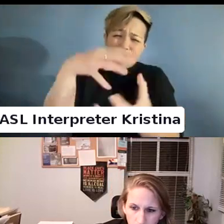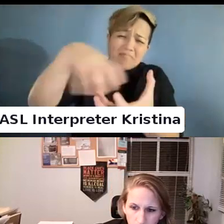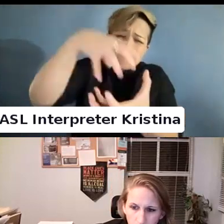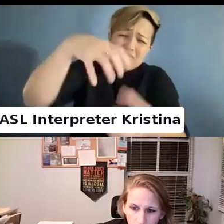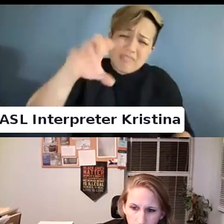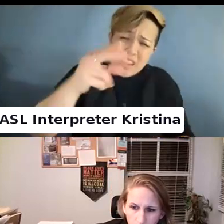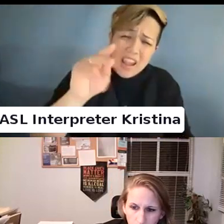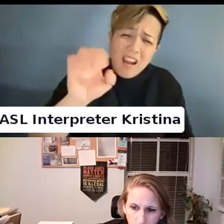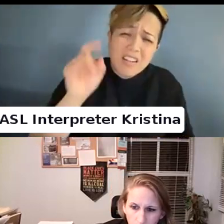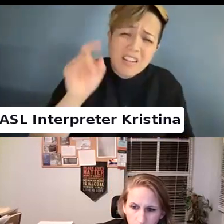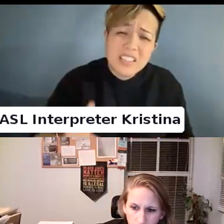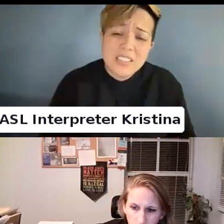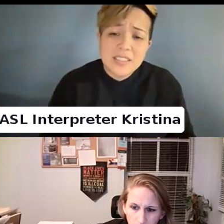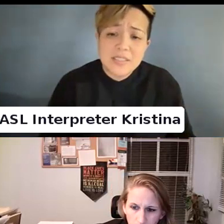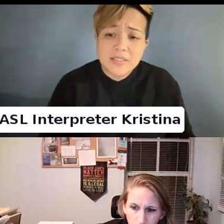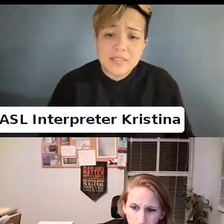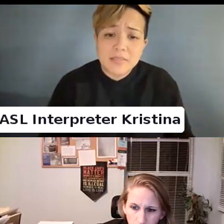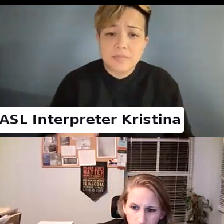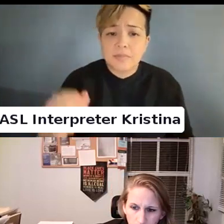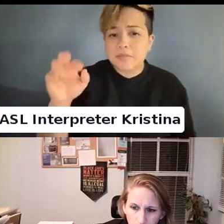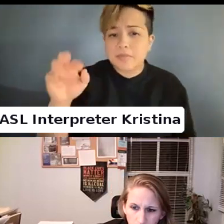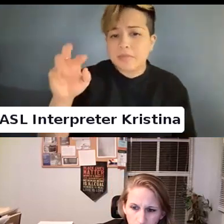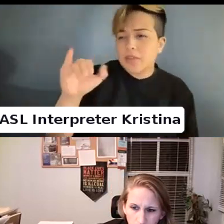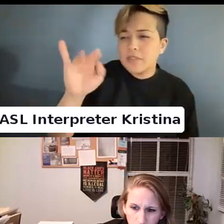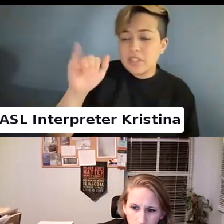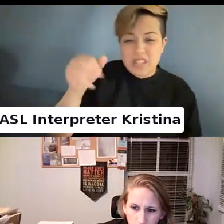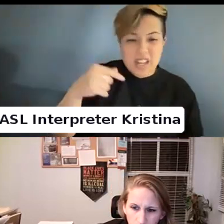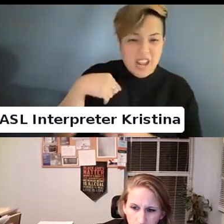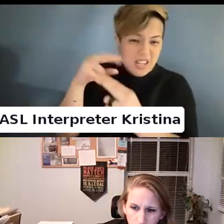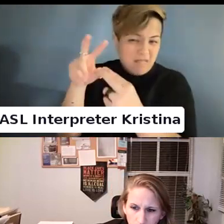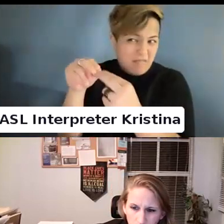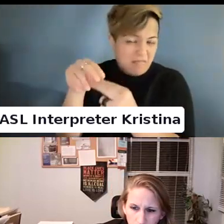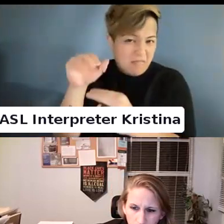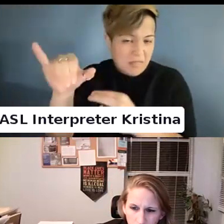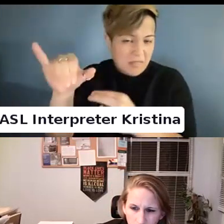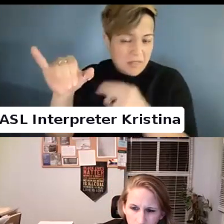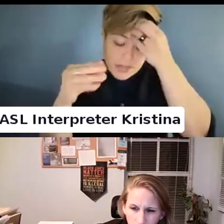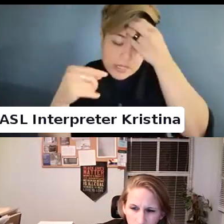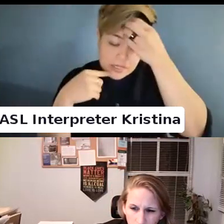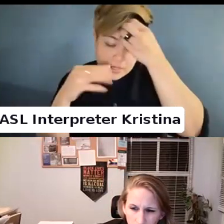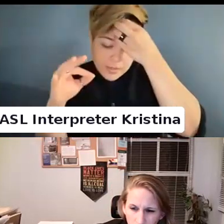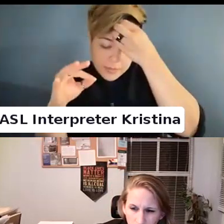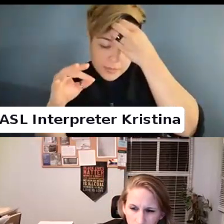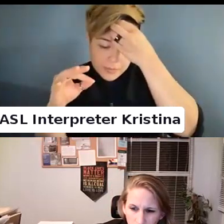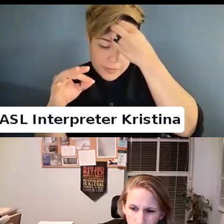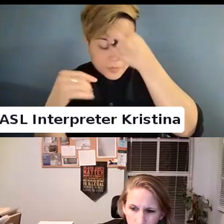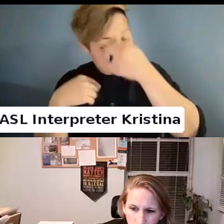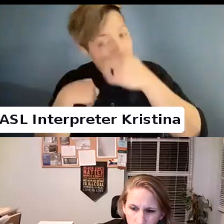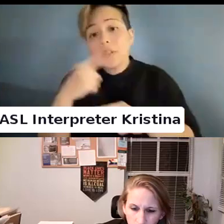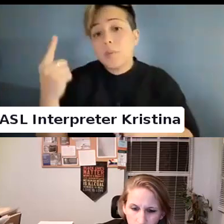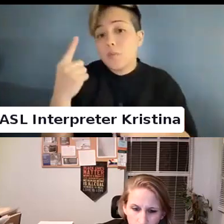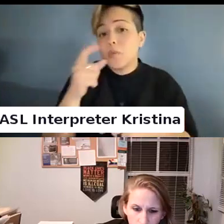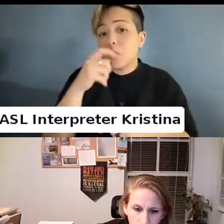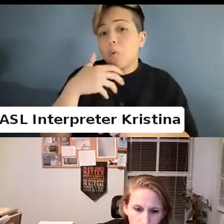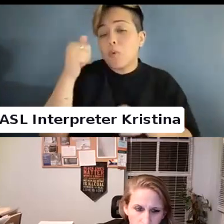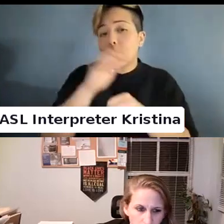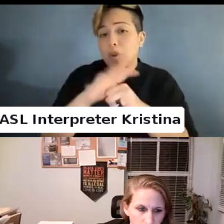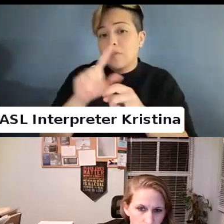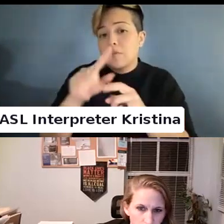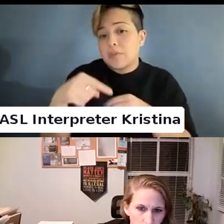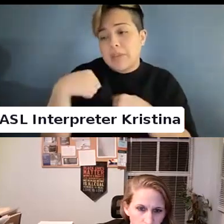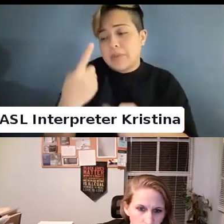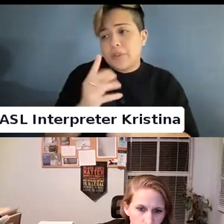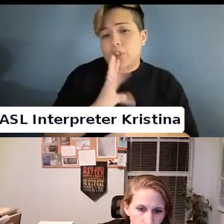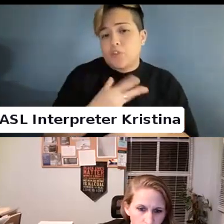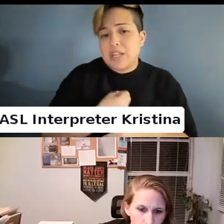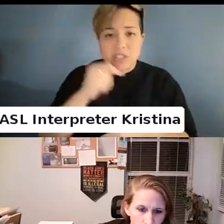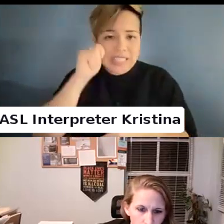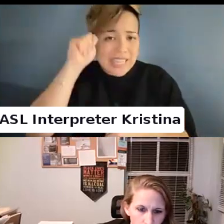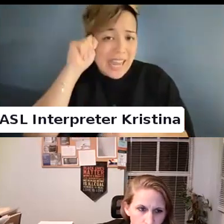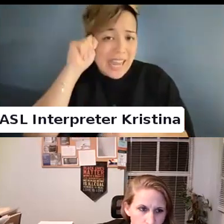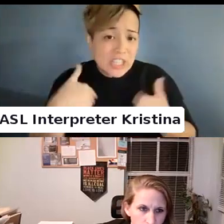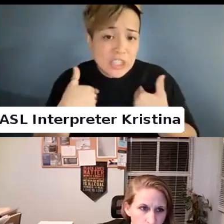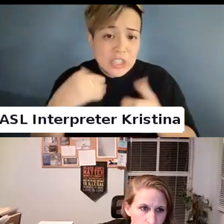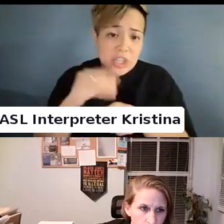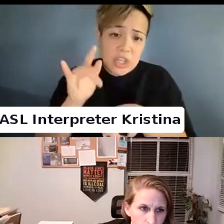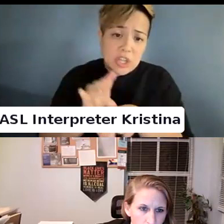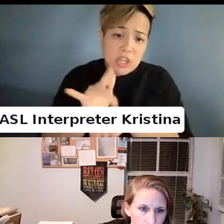XMI just piggybacked on that real quick and safe house sold enough to be a trans teenager